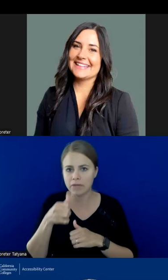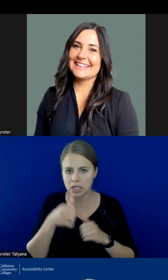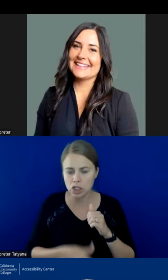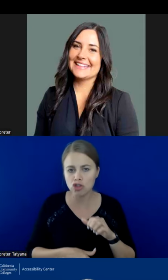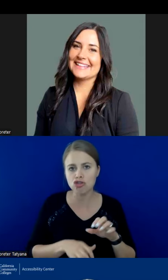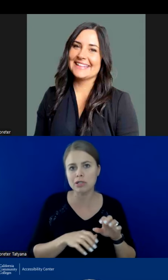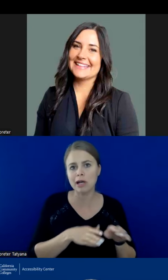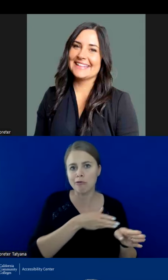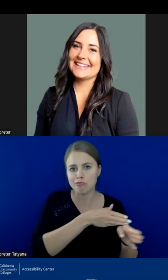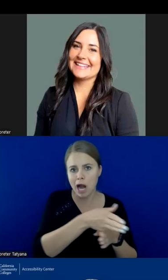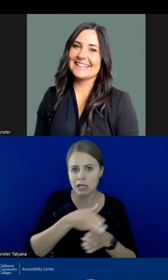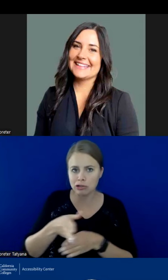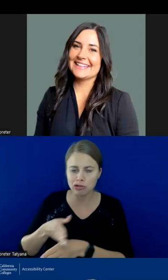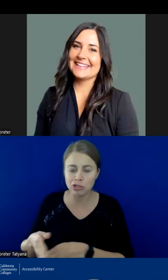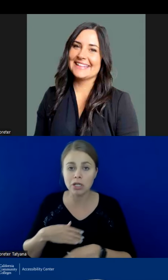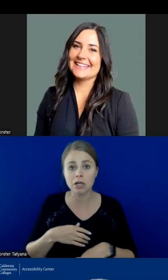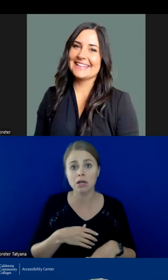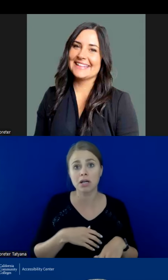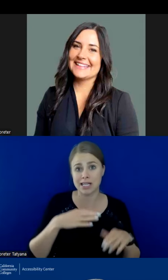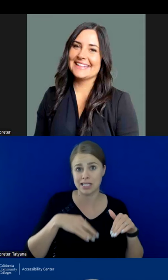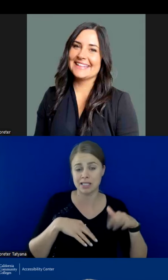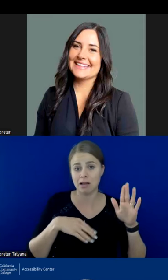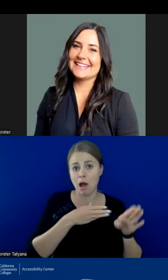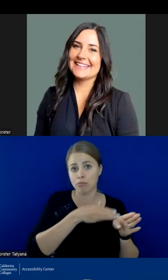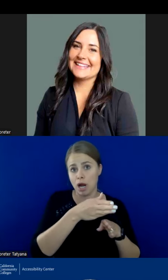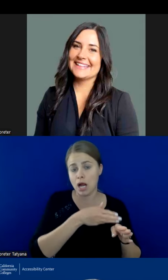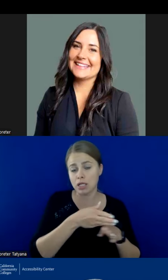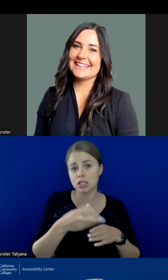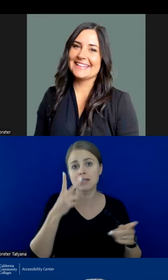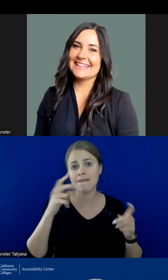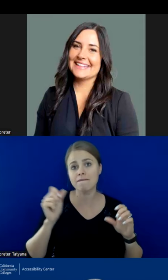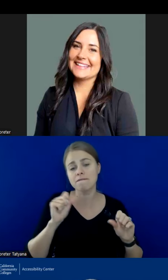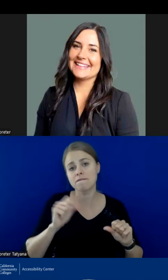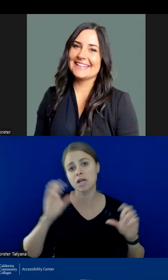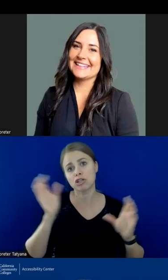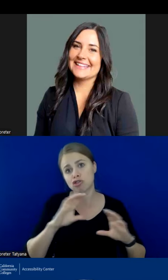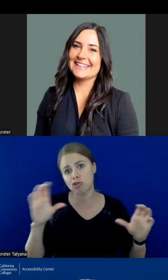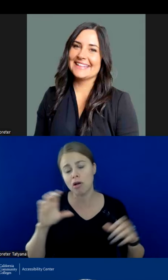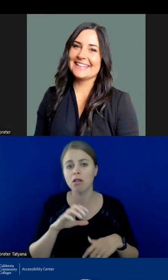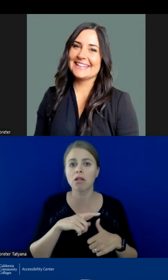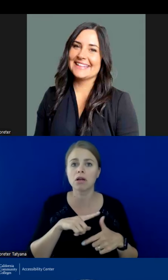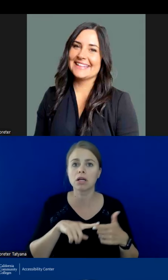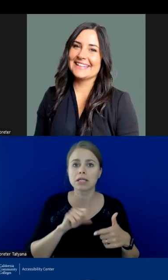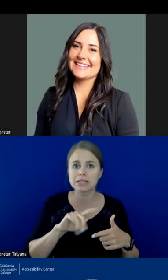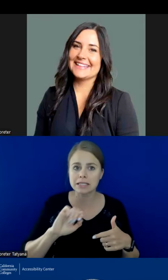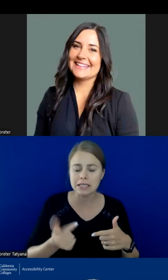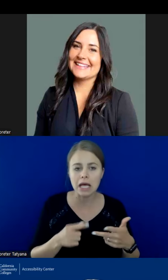The two branches are visuals, authoring, settings and tagging. Those are four categories,